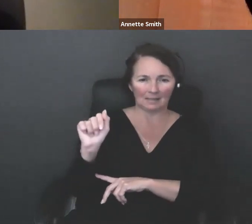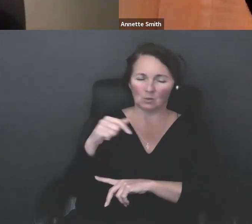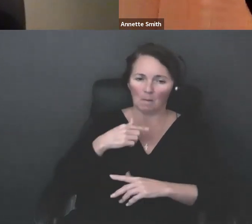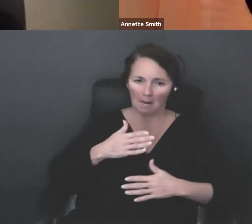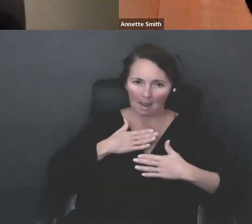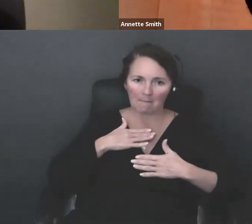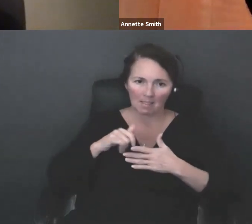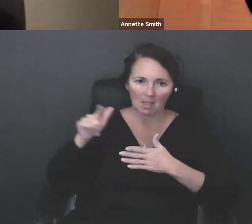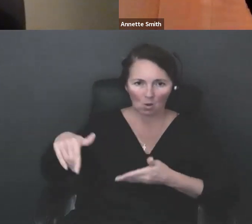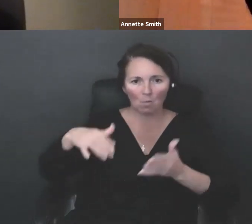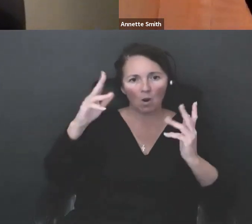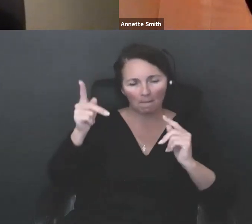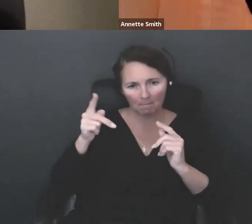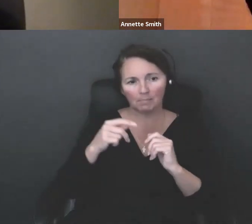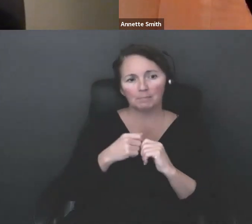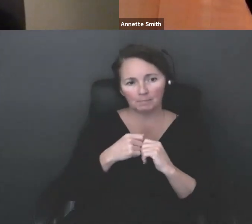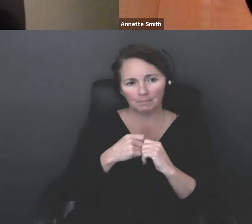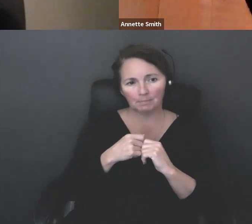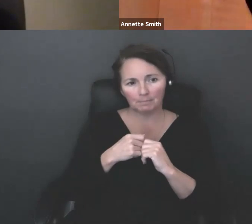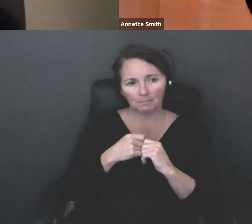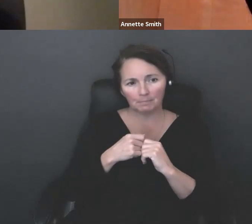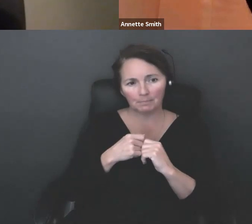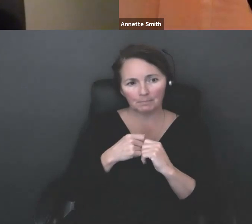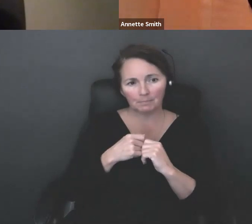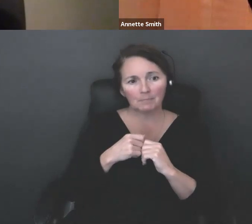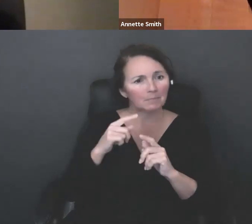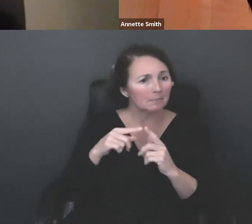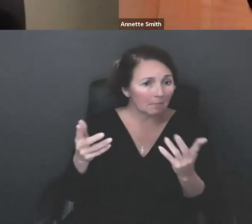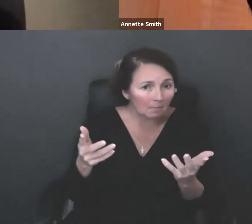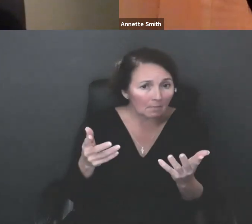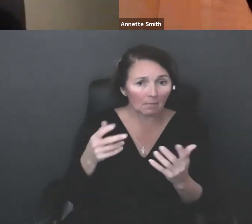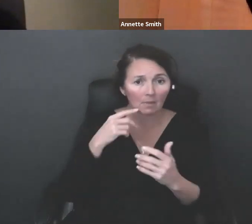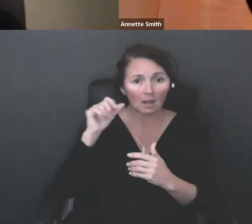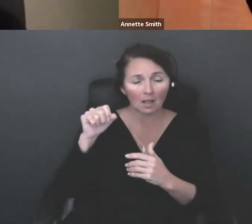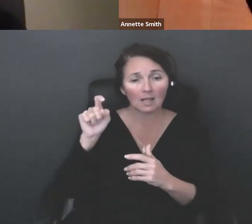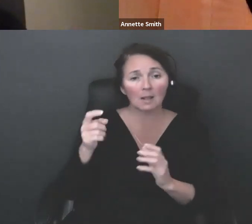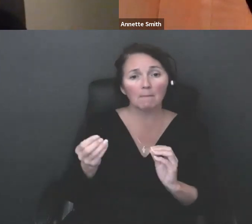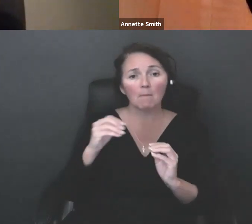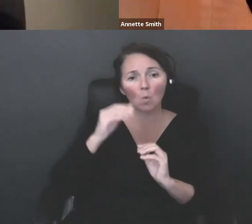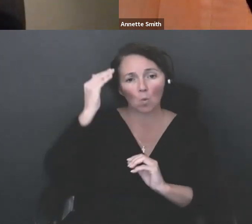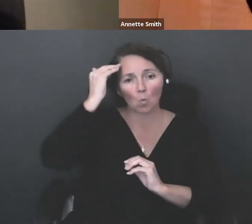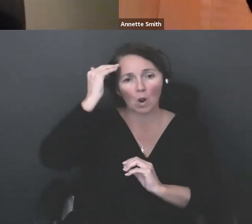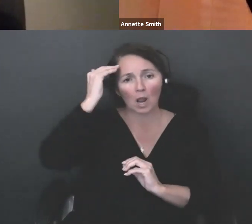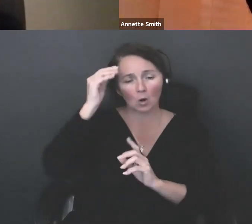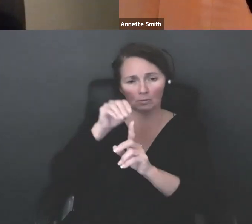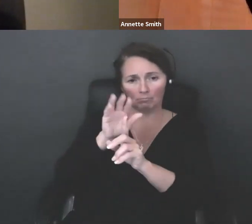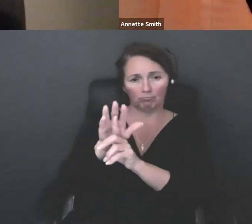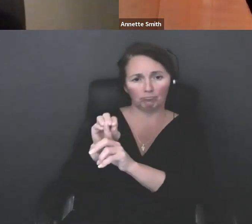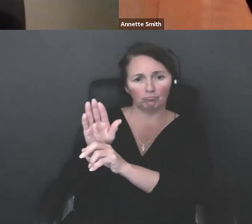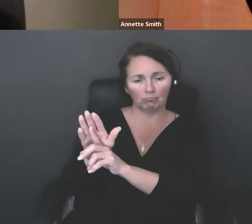people, all people with all disabilities. So I'm really happy that you brought that up .